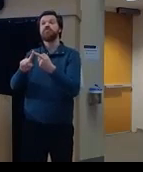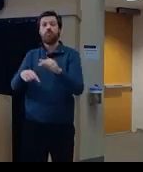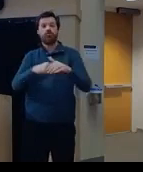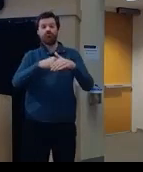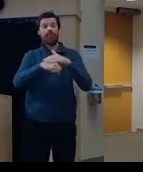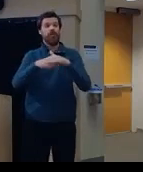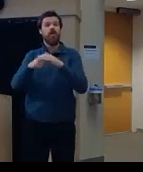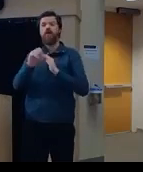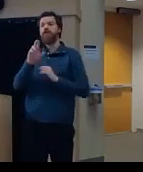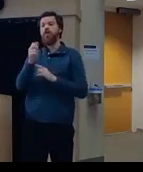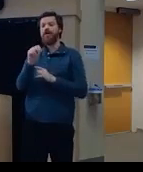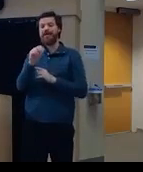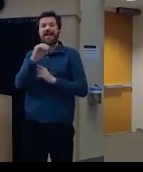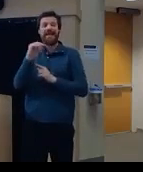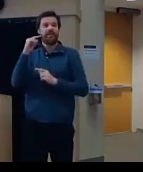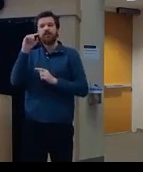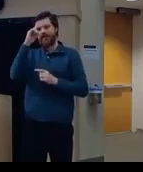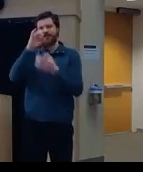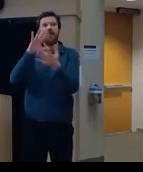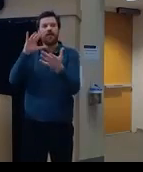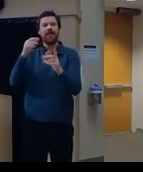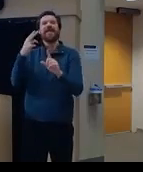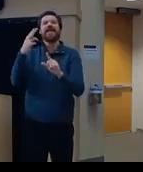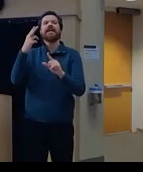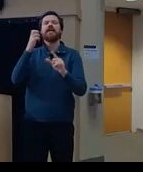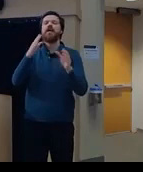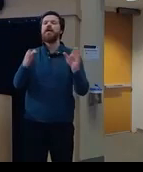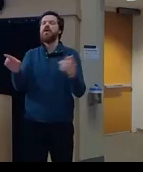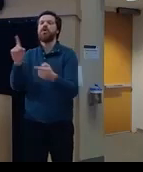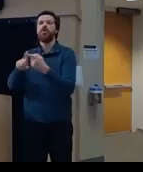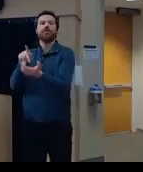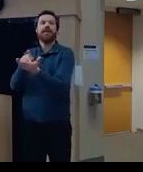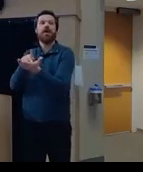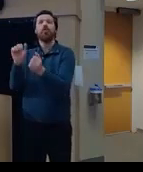in women Insanity he was kind of crossing over into Psychiatry too with his surgeries on these